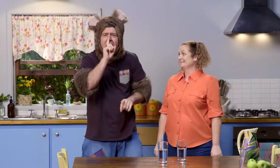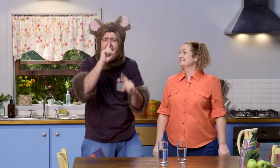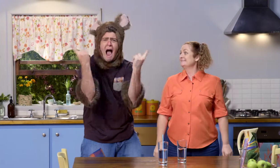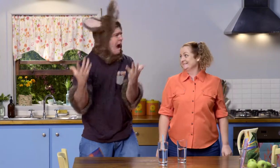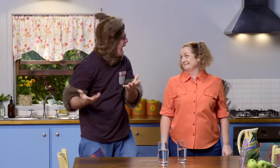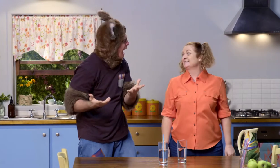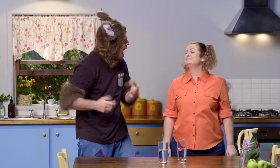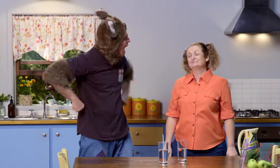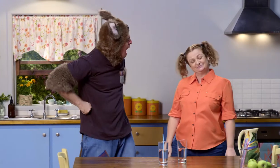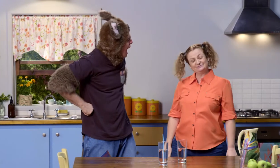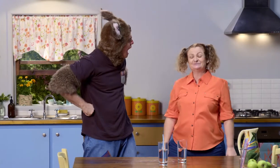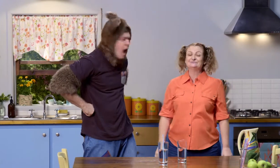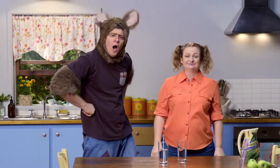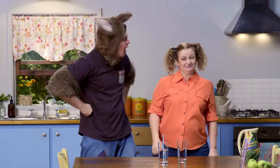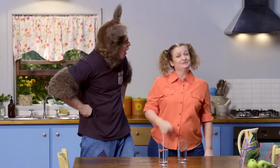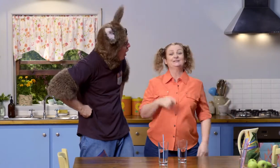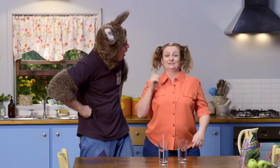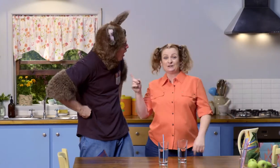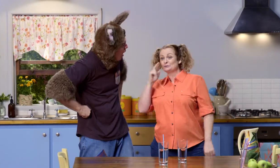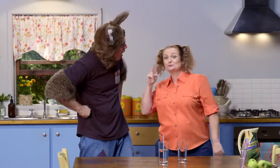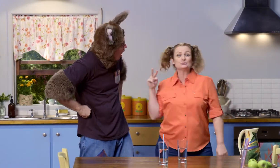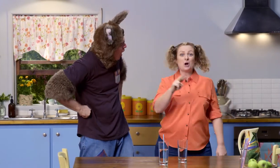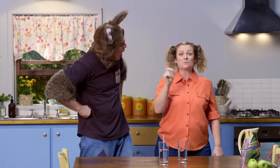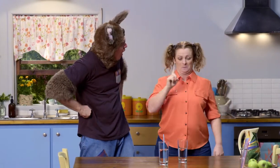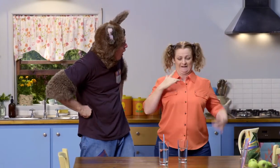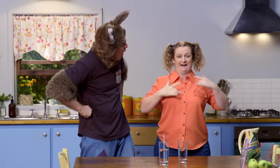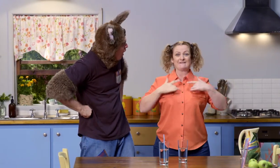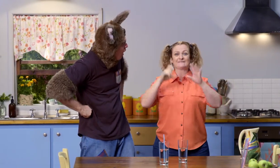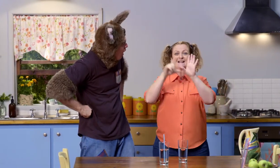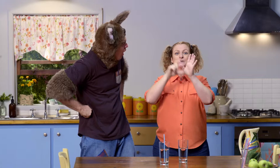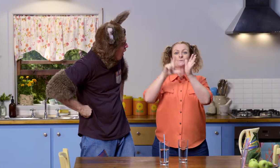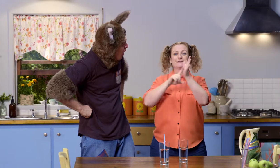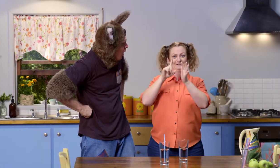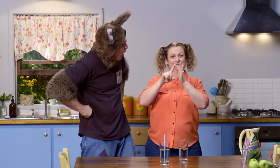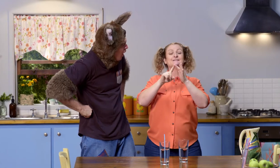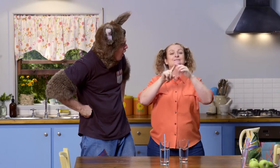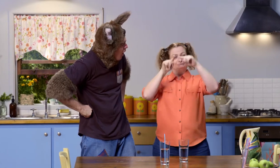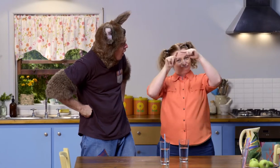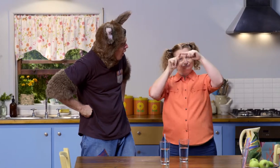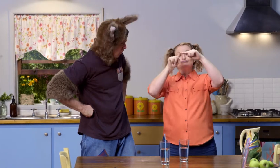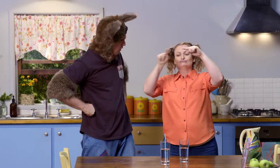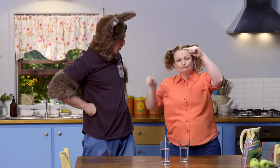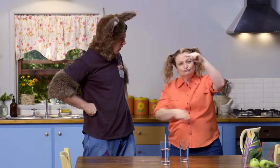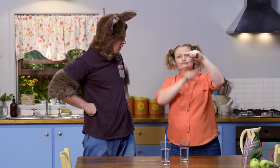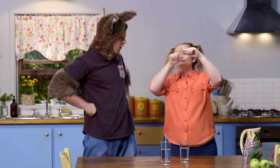They weren't the same. They couldn't be. What you've seen, Possum, is a life cycle.